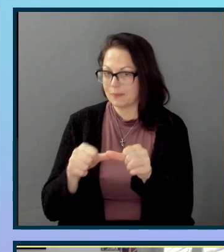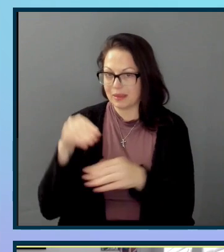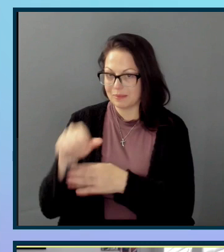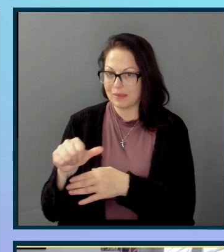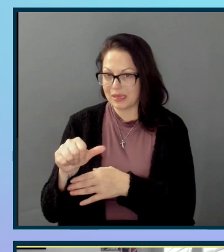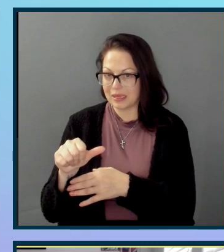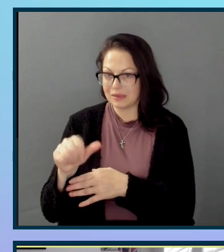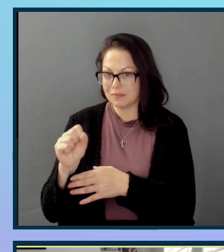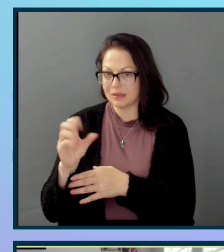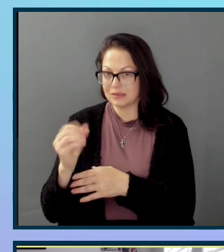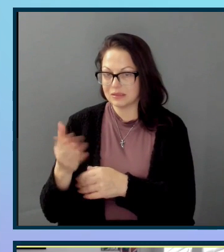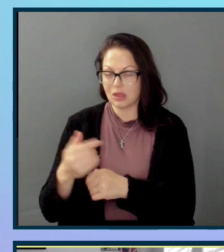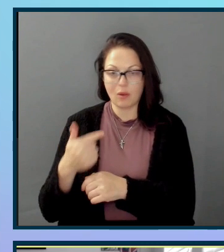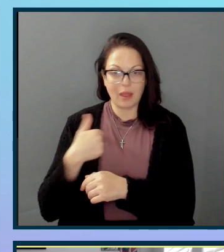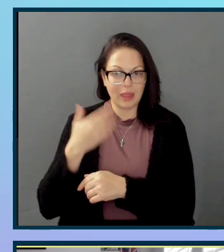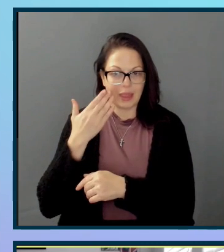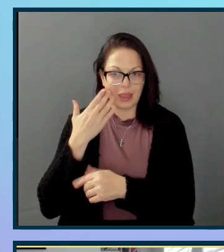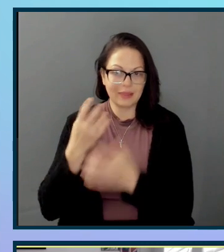So I think many of us have those stories.